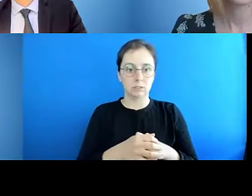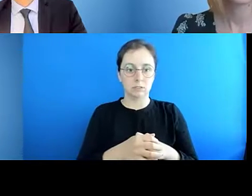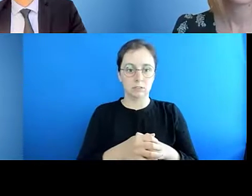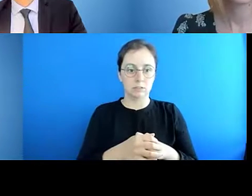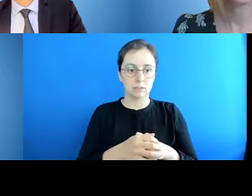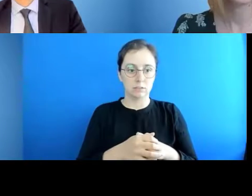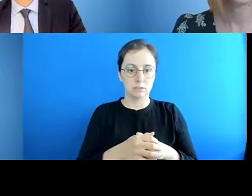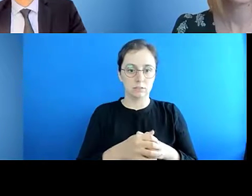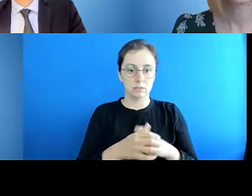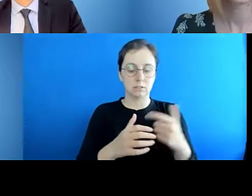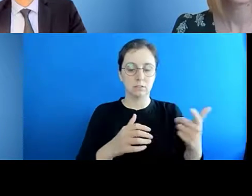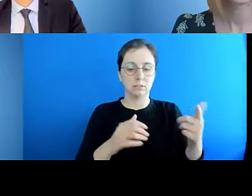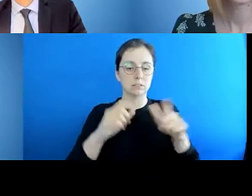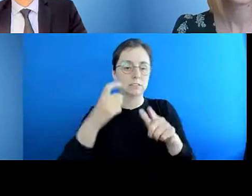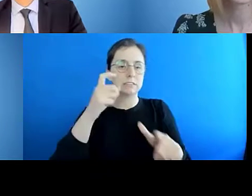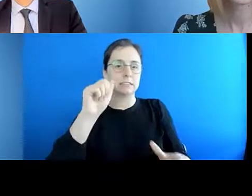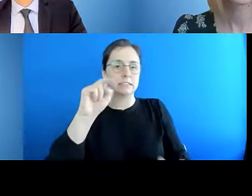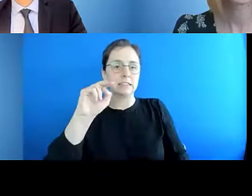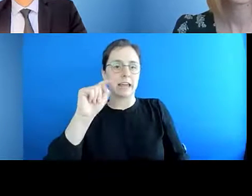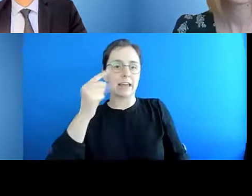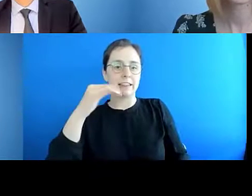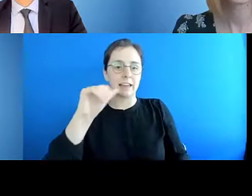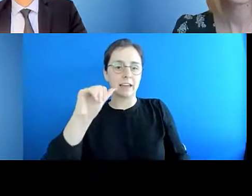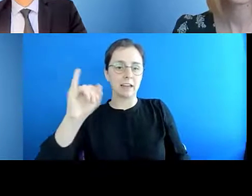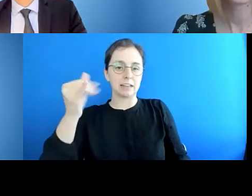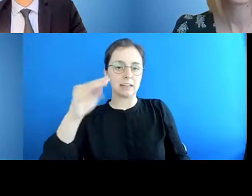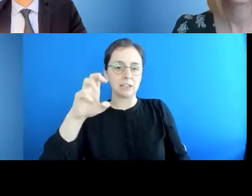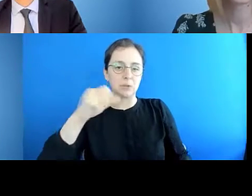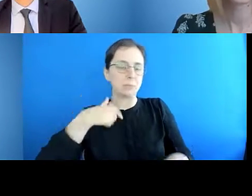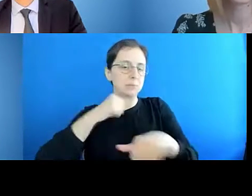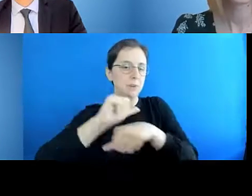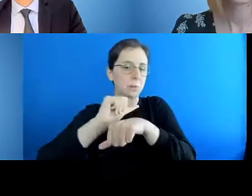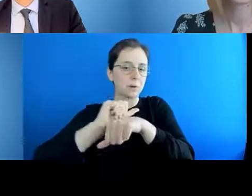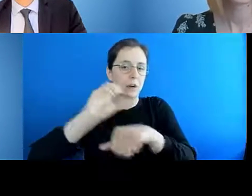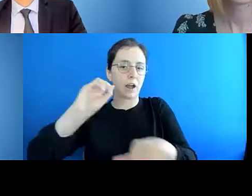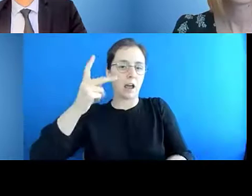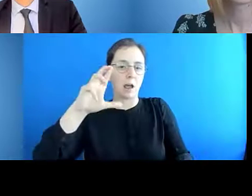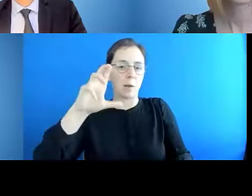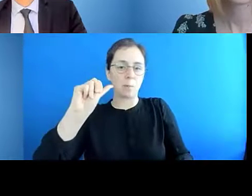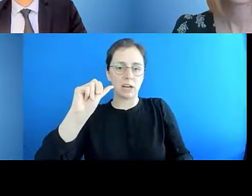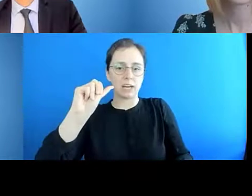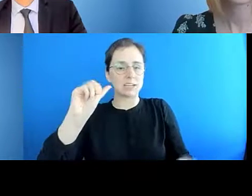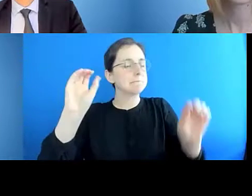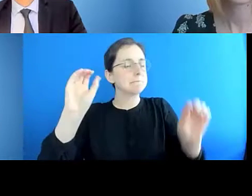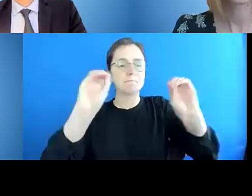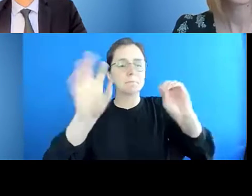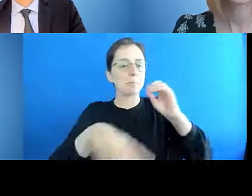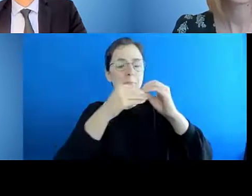Xanthia James: Hi. This is Xanthia James with OPERA. We don't have any additional comments to provide.